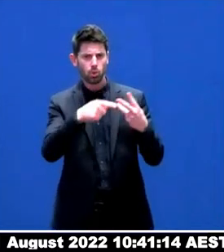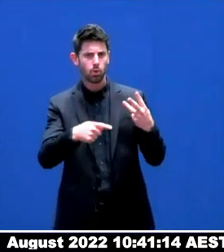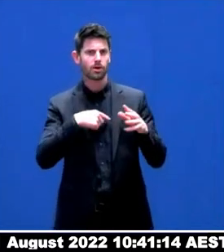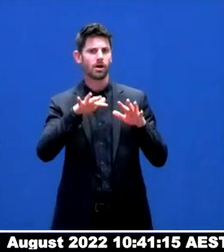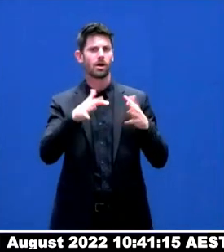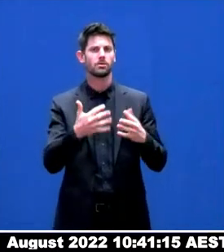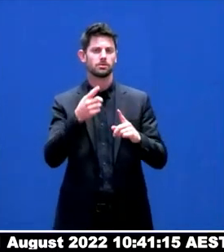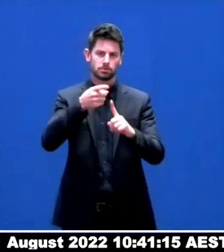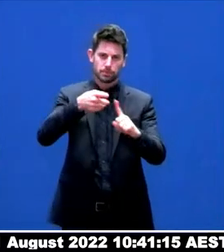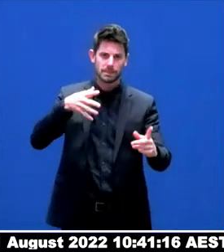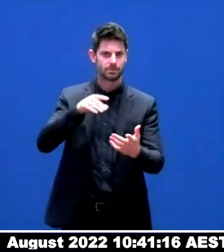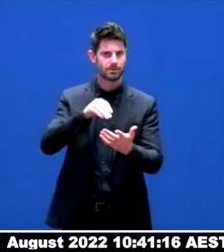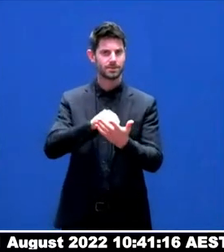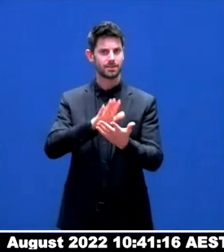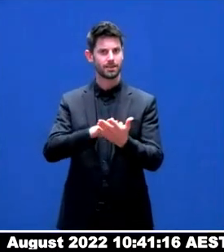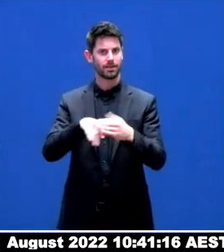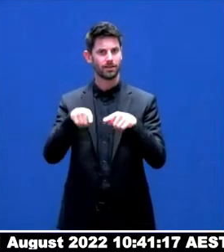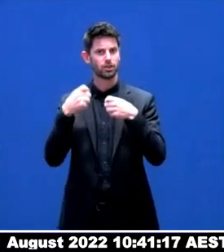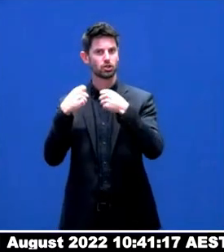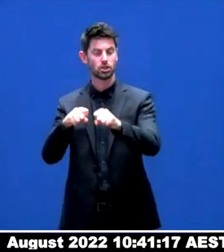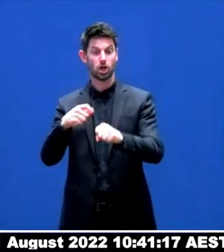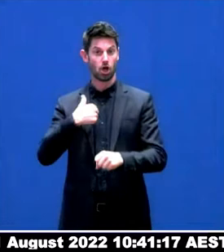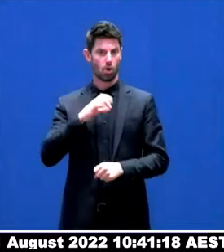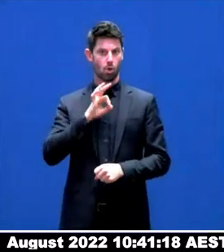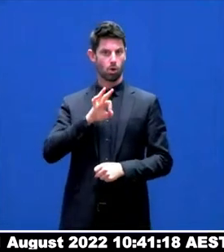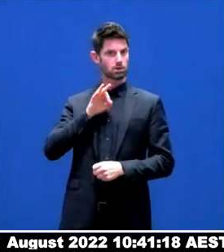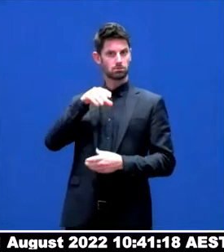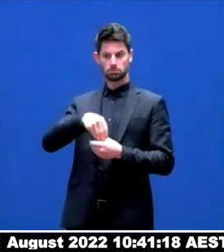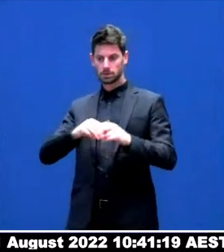I wasn't there as part of the development of the Strategy, but I'm advised -